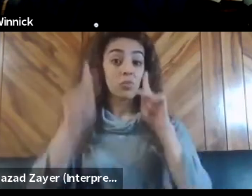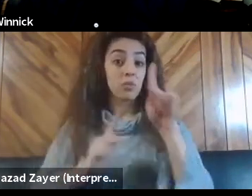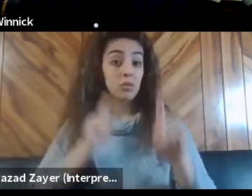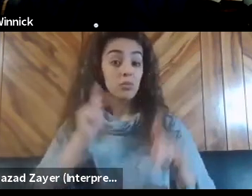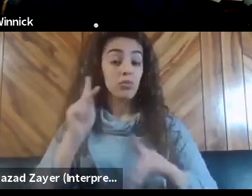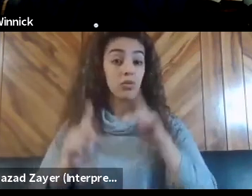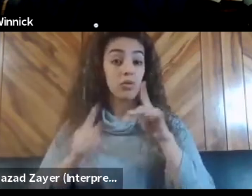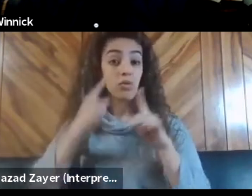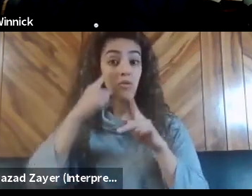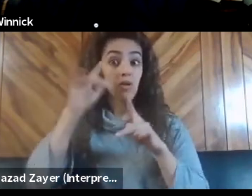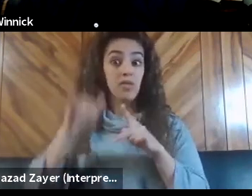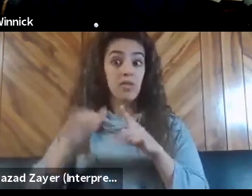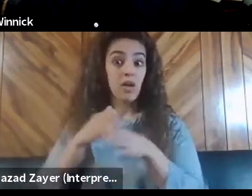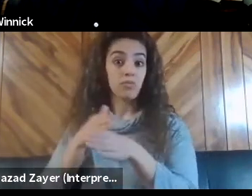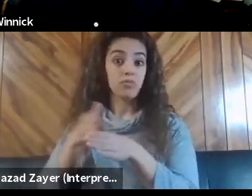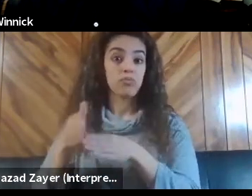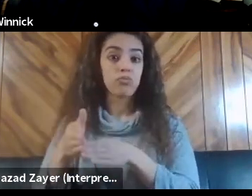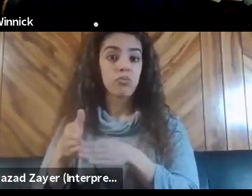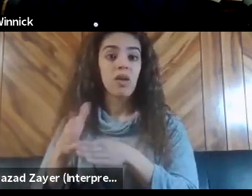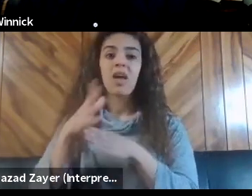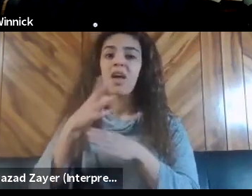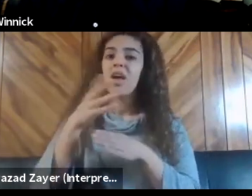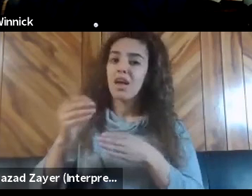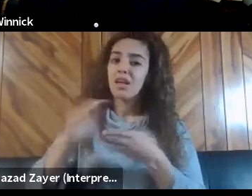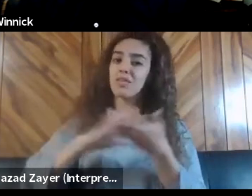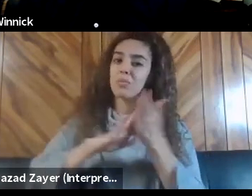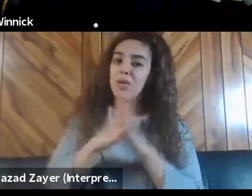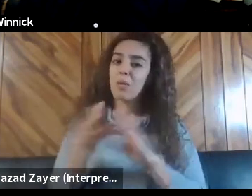also gain confidence of themselves, not giving up on